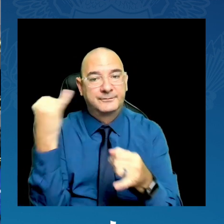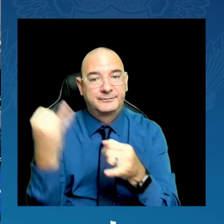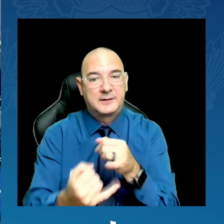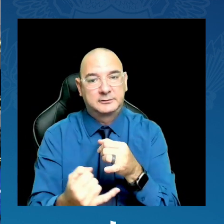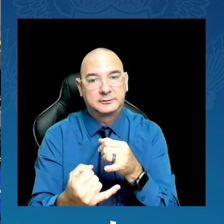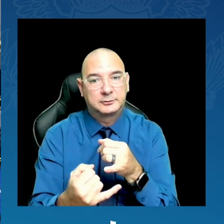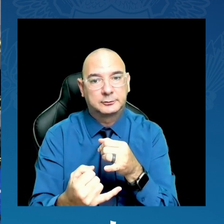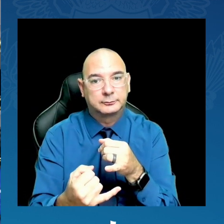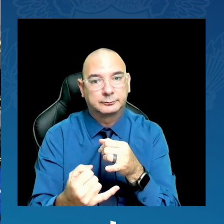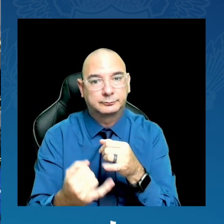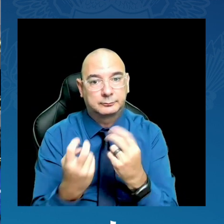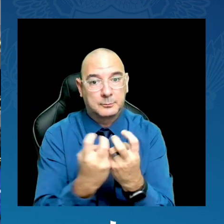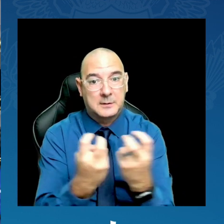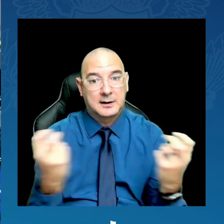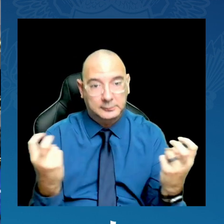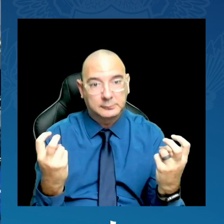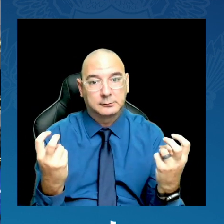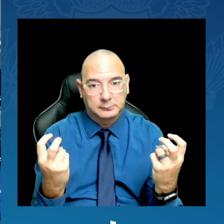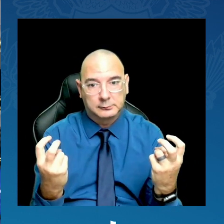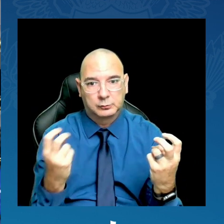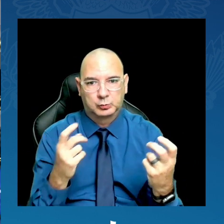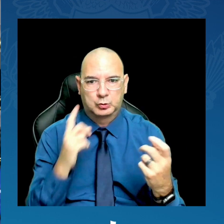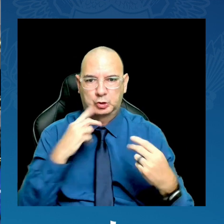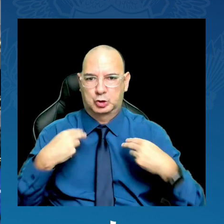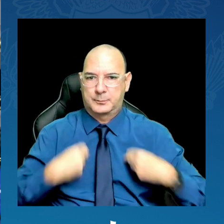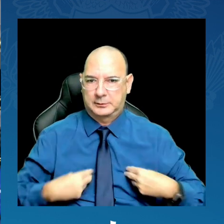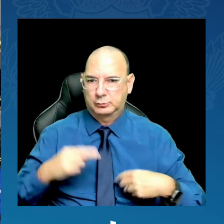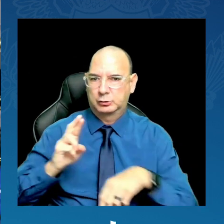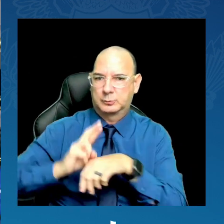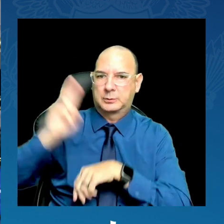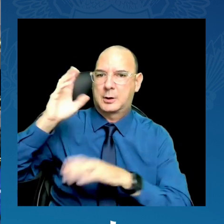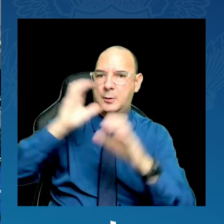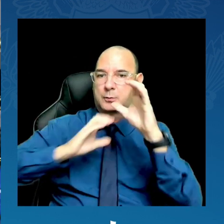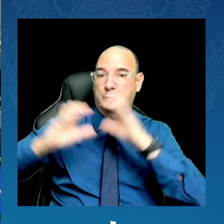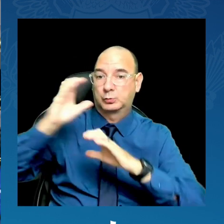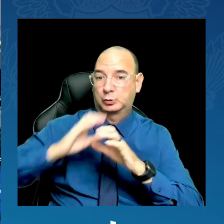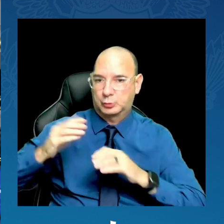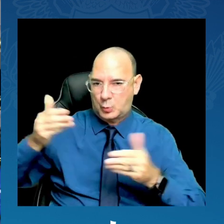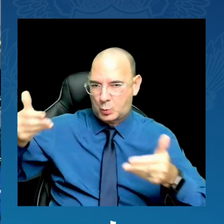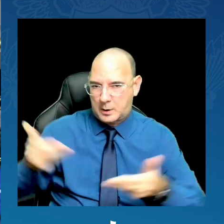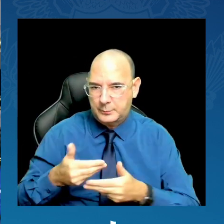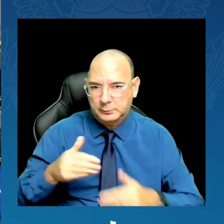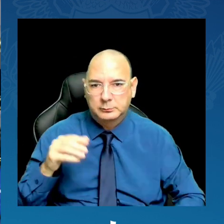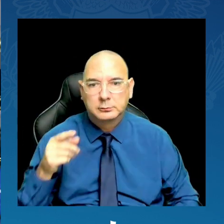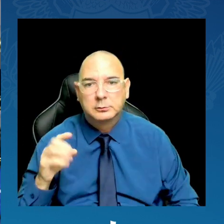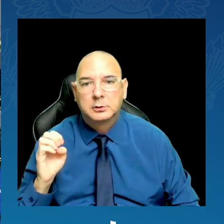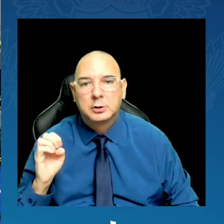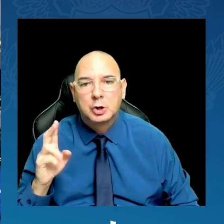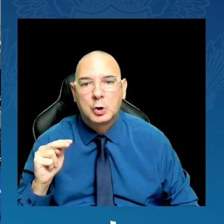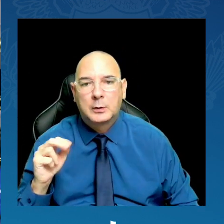on human space exploration. And I welcome Dr. Aruna Sharma, who is a research scientist at Cedars-Sinai.